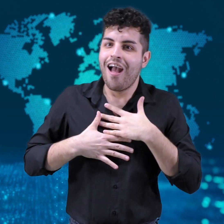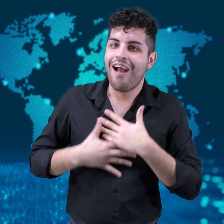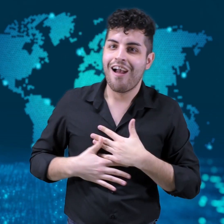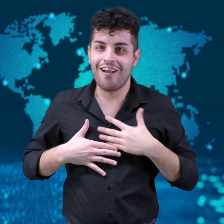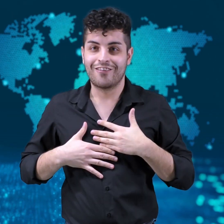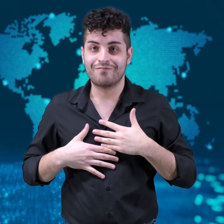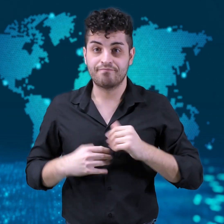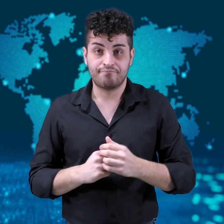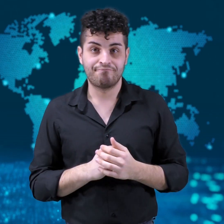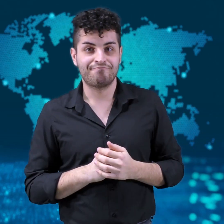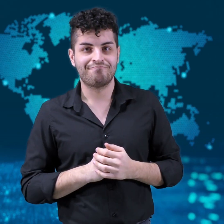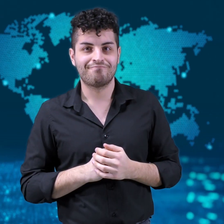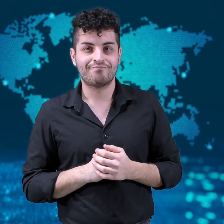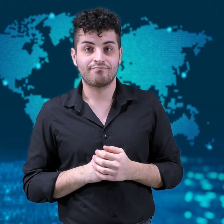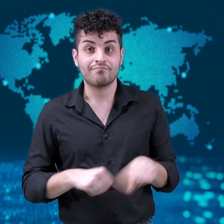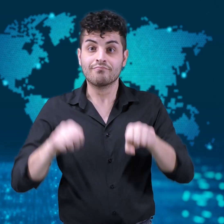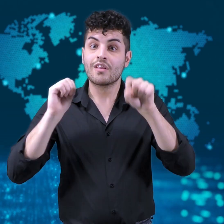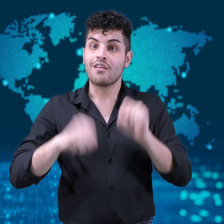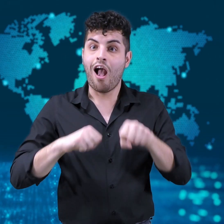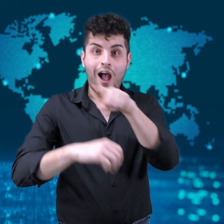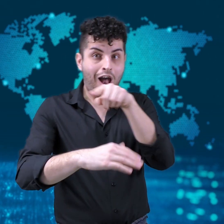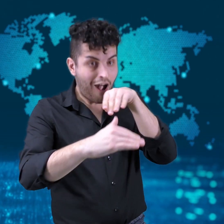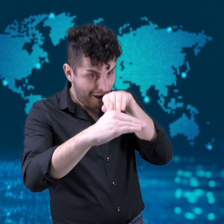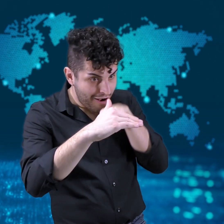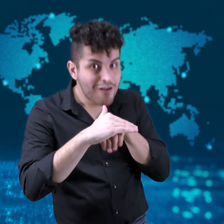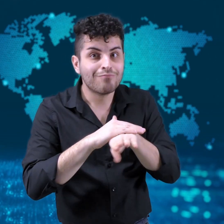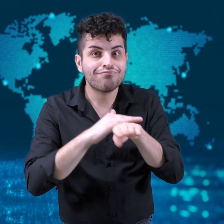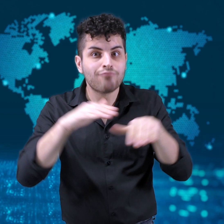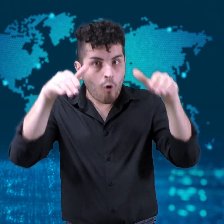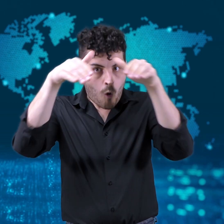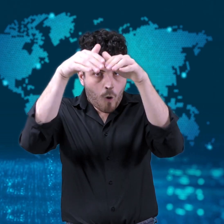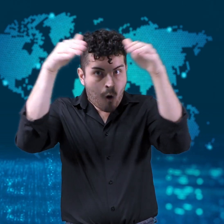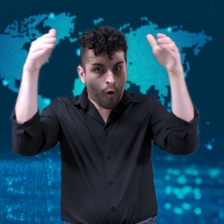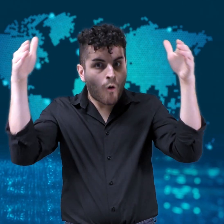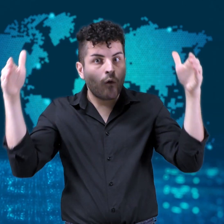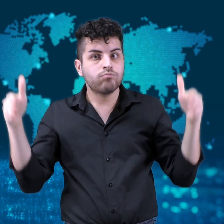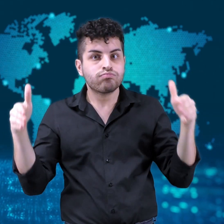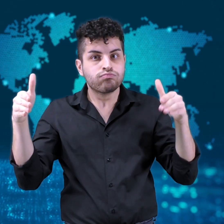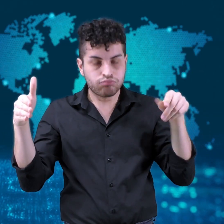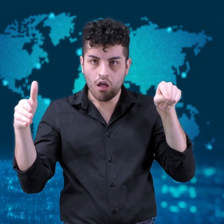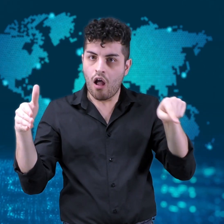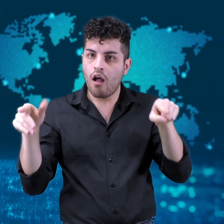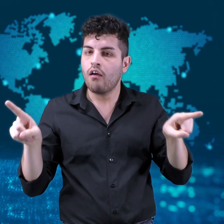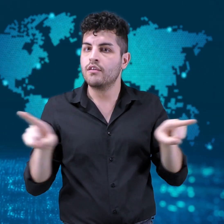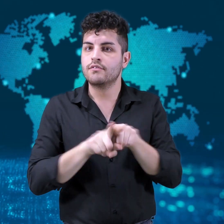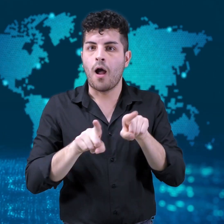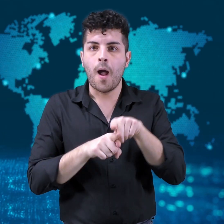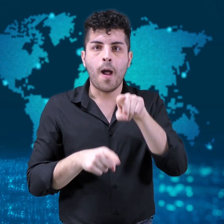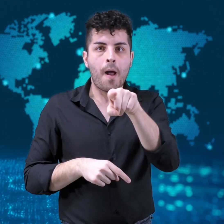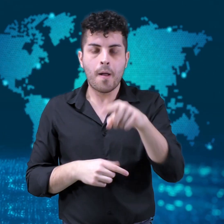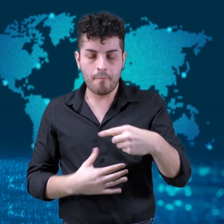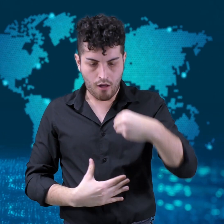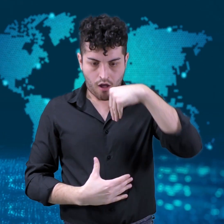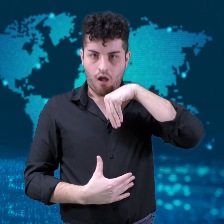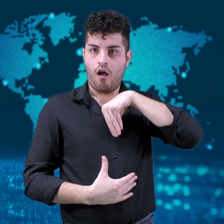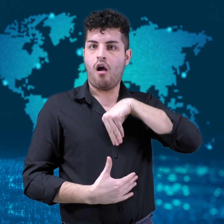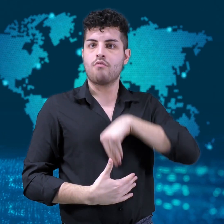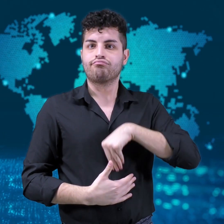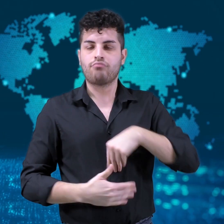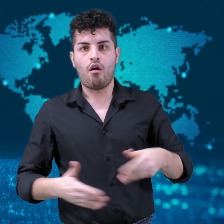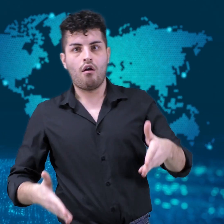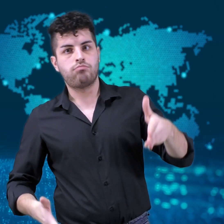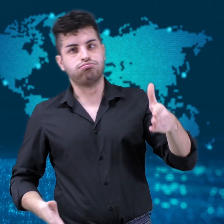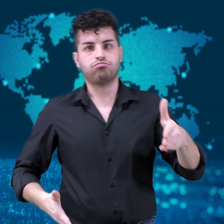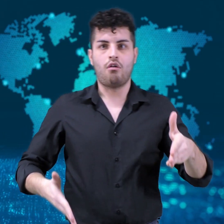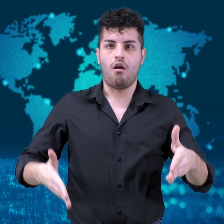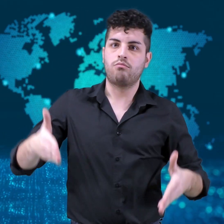There will also be a virtual reality dome for visitors